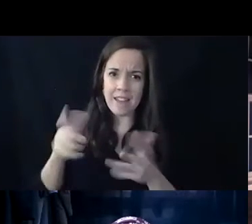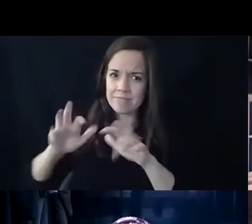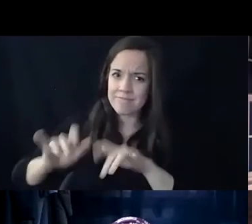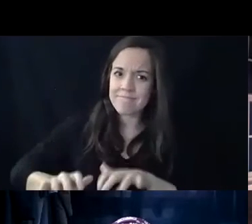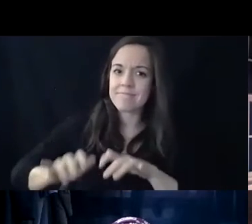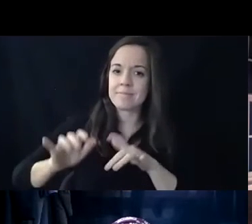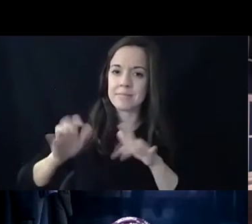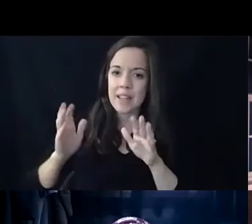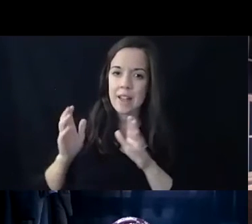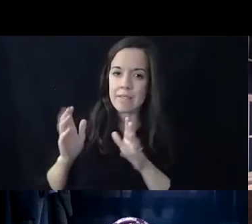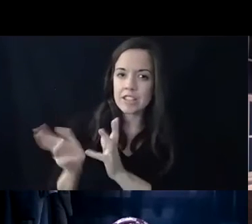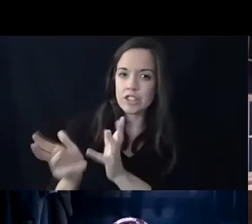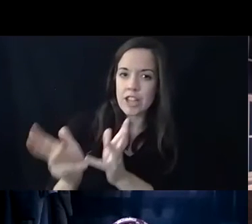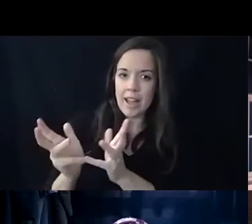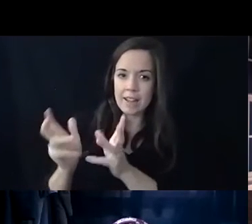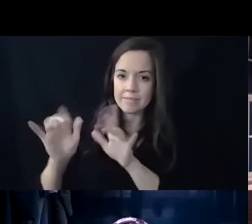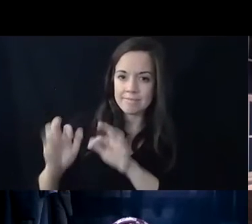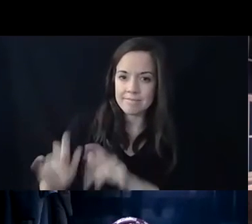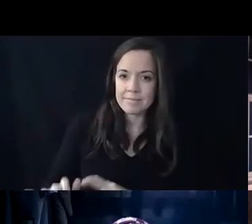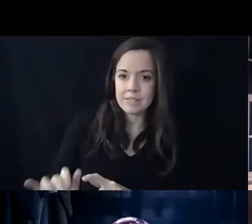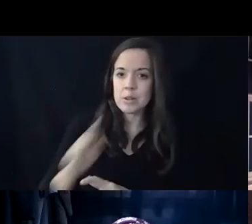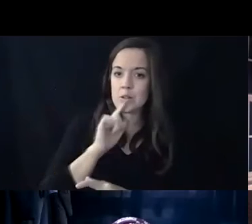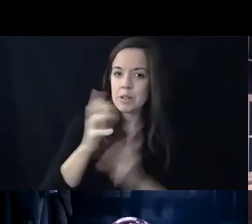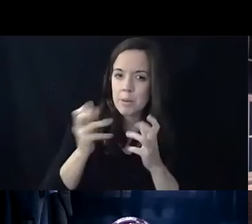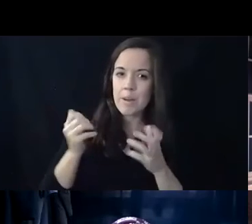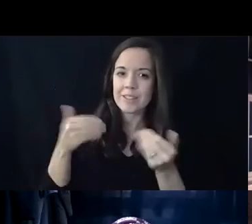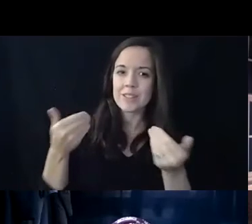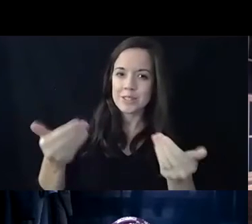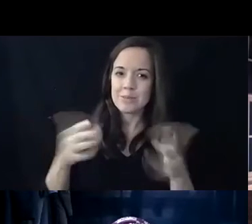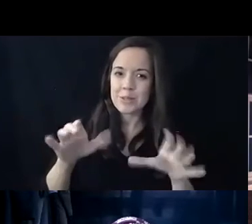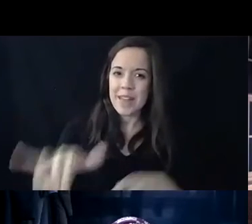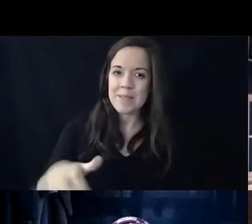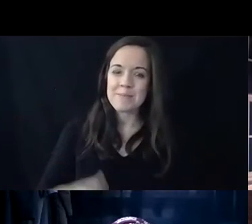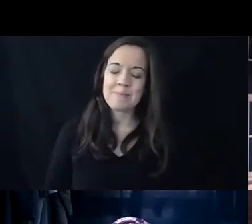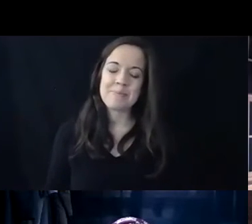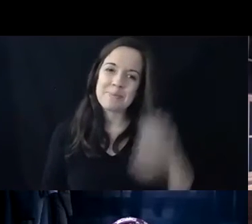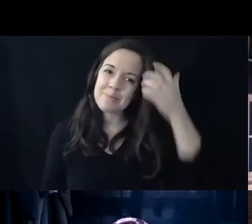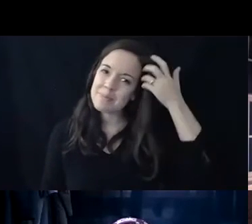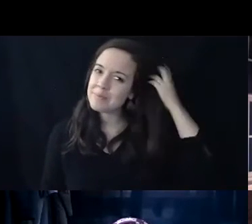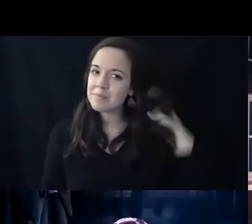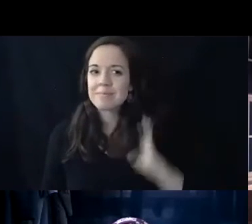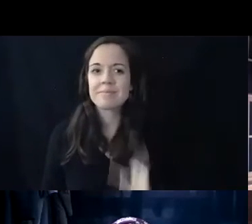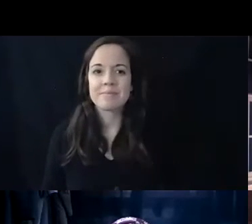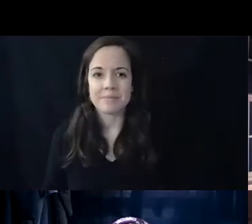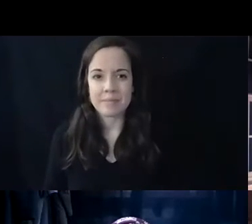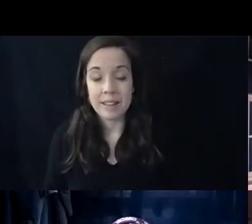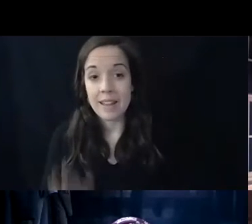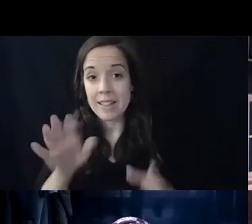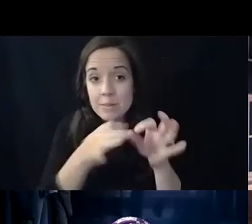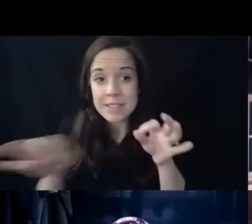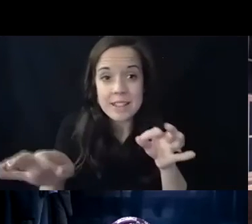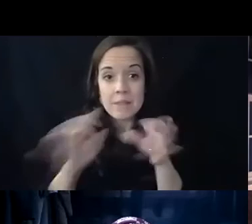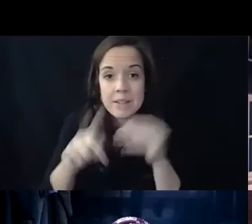a side chat. We really want you to do that. So, um, that's my statement about access. I'm really